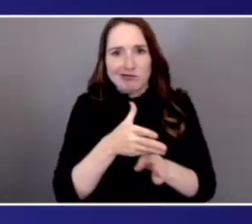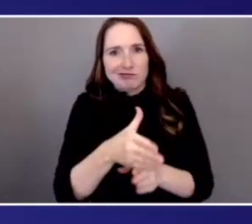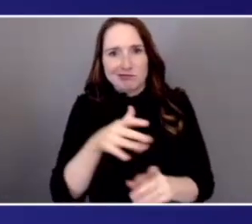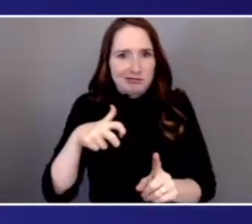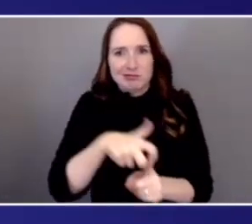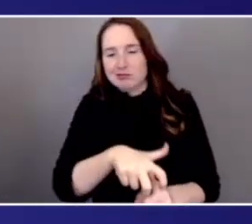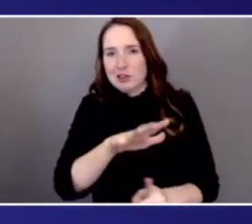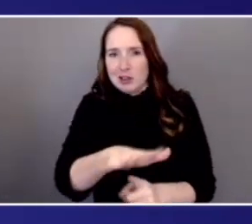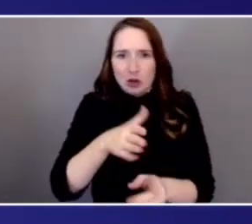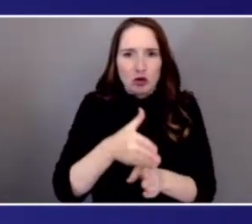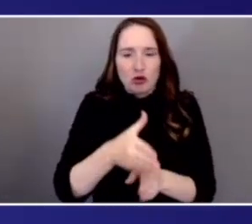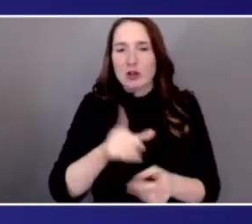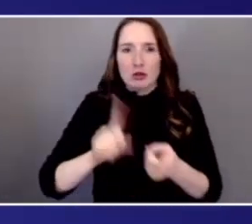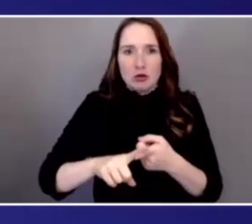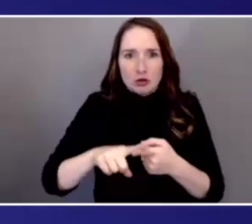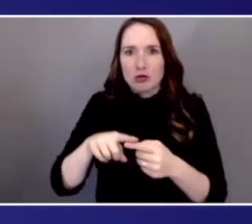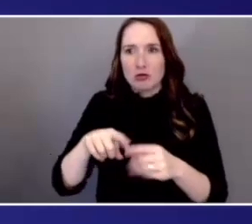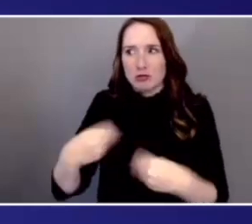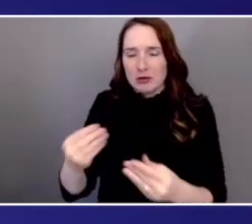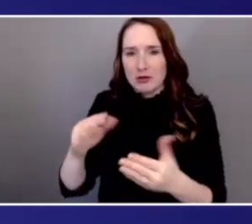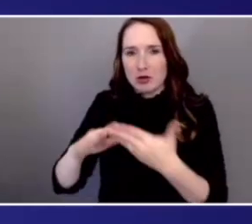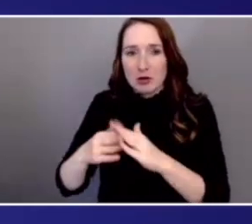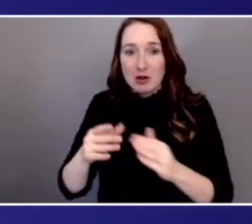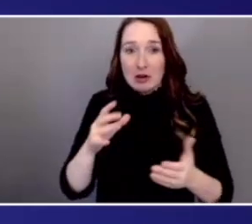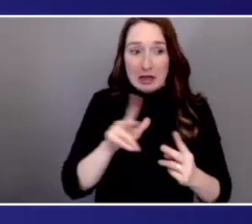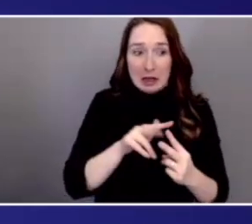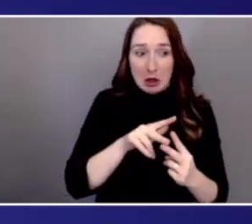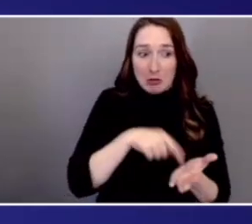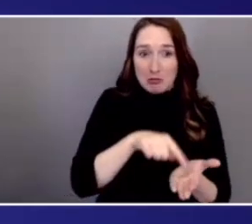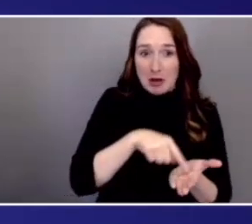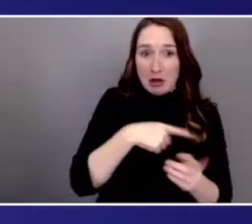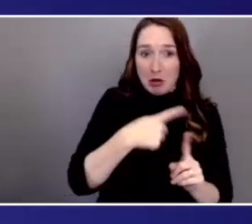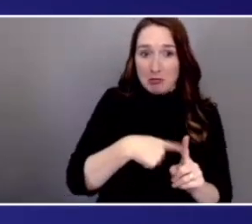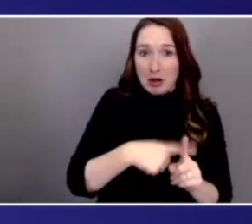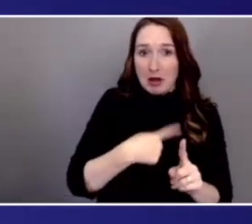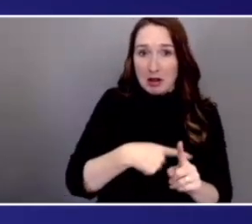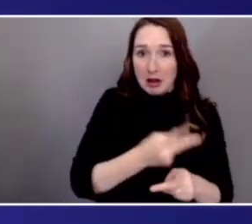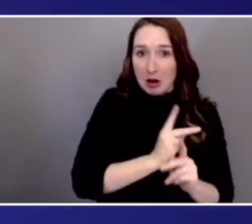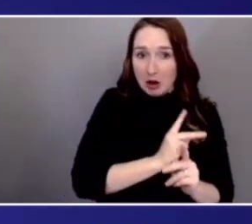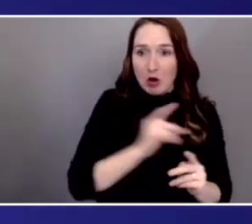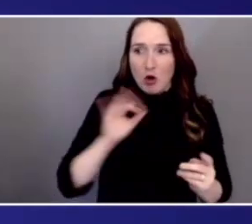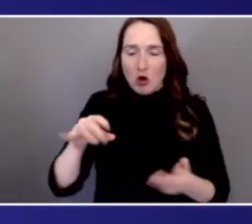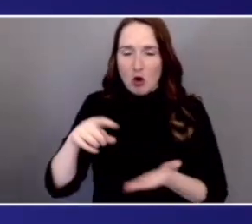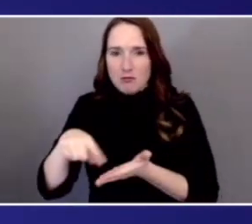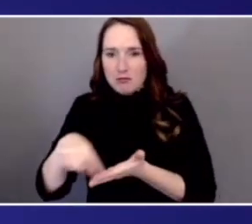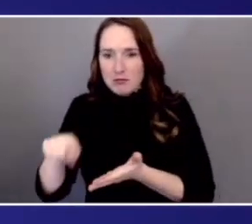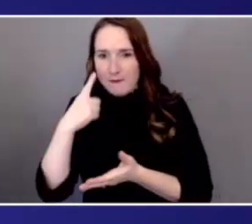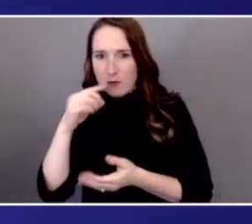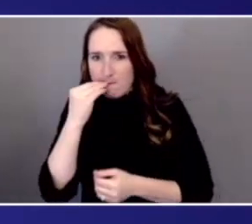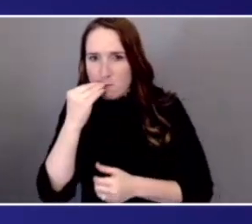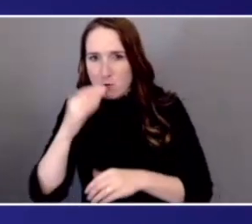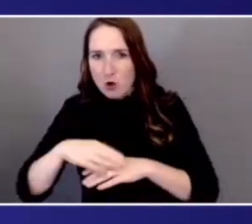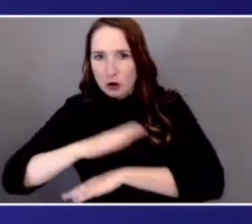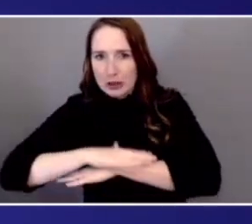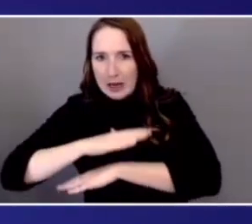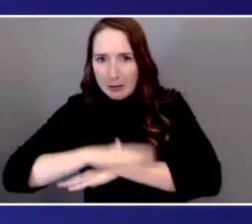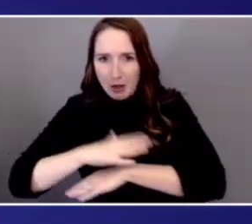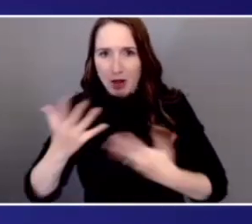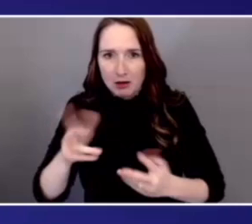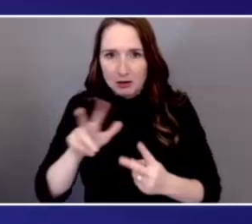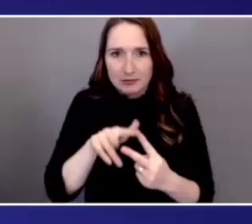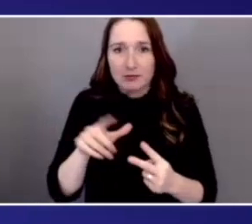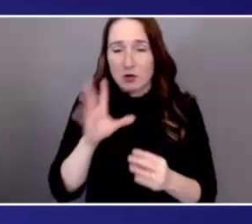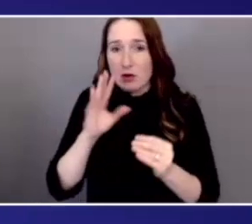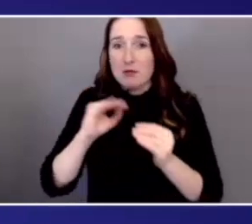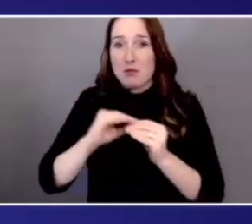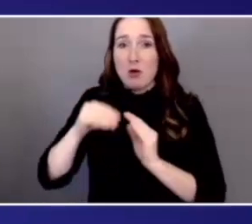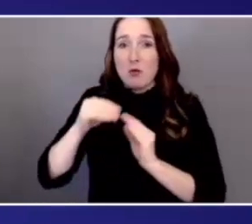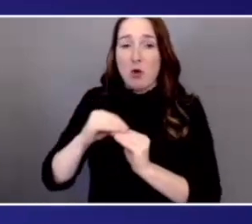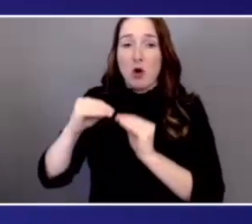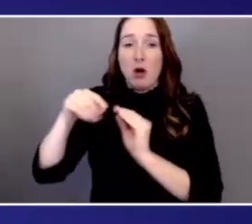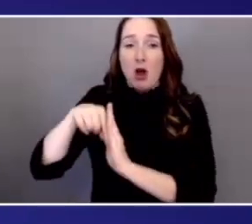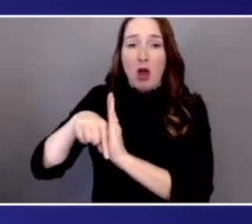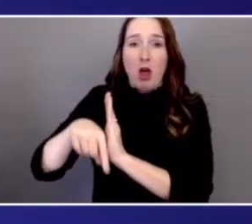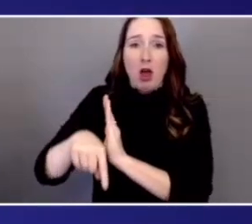To choose between pain their monthly student loan bills and putting food on their table. Borrowers everywhere would be prepared further into debt while relief is pushed further out of reach.